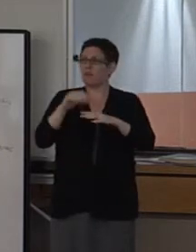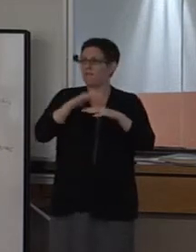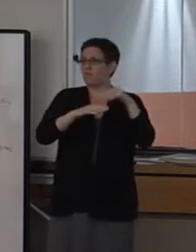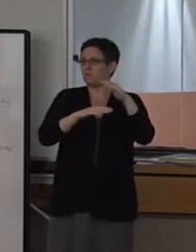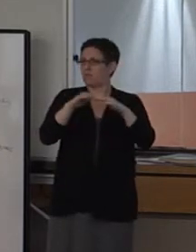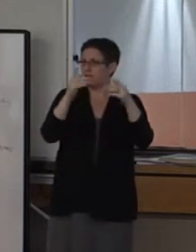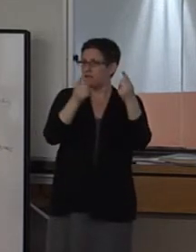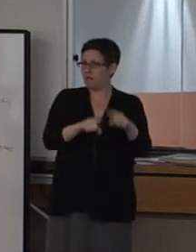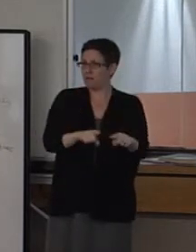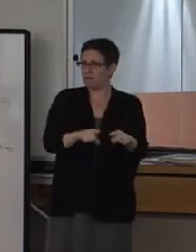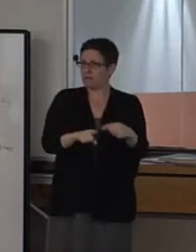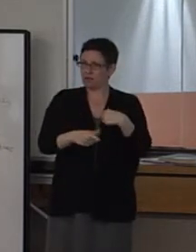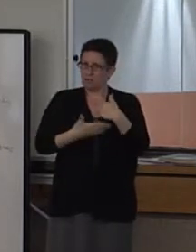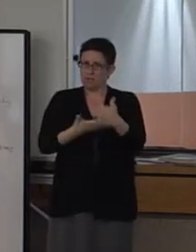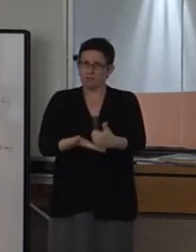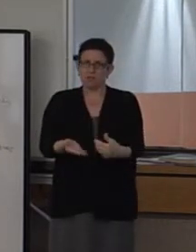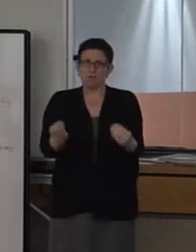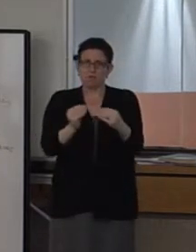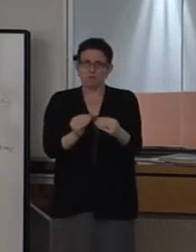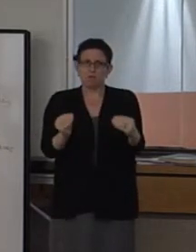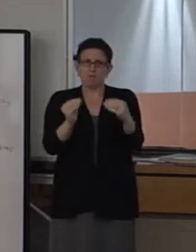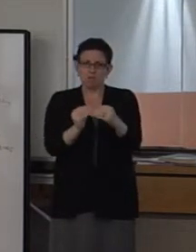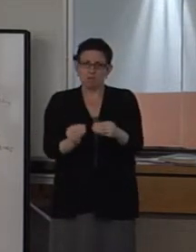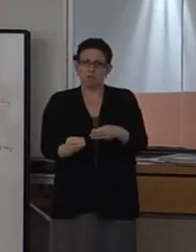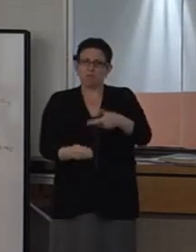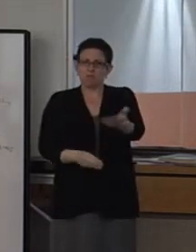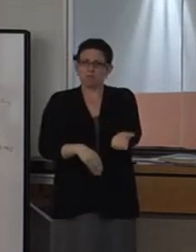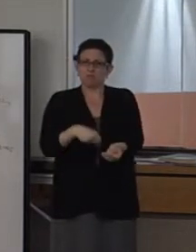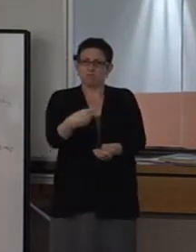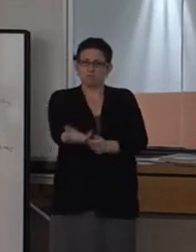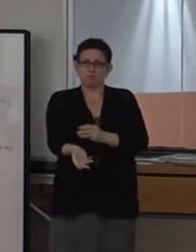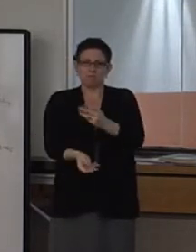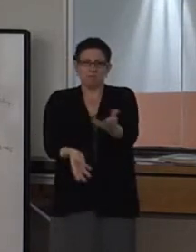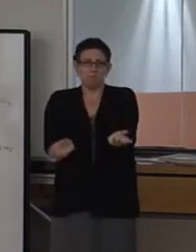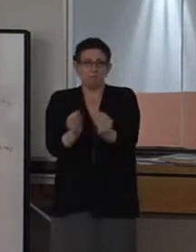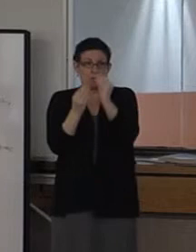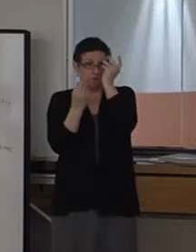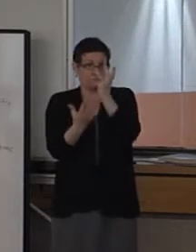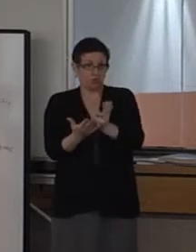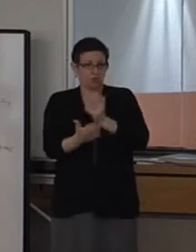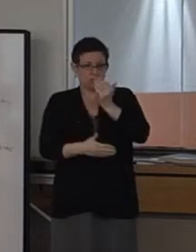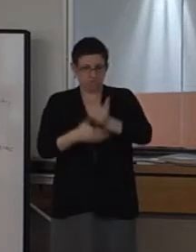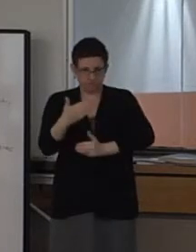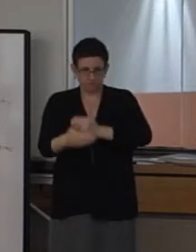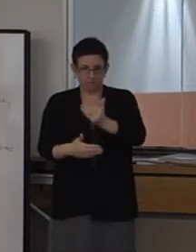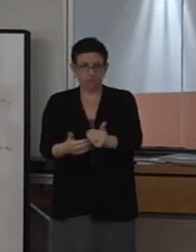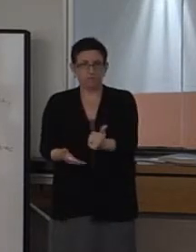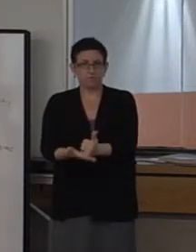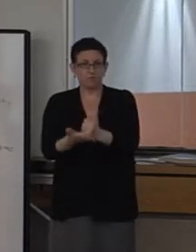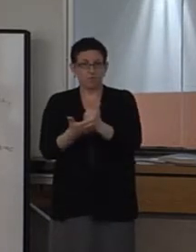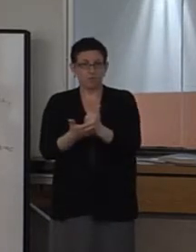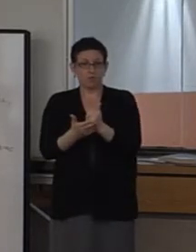I’m helping you a little bit more, giving you a little bit more information, helping you out, asking you to do this, now give it back to me.